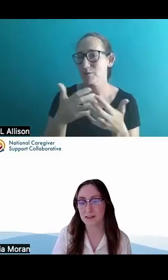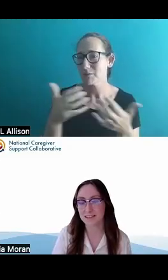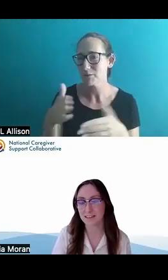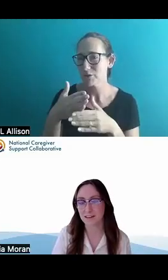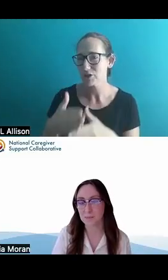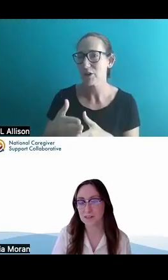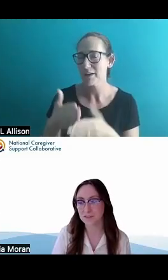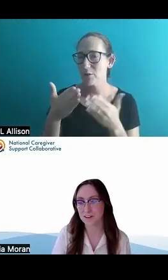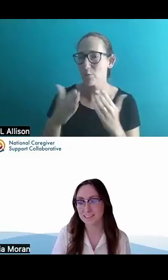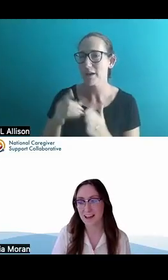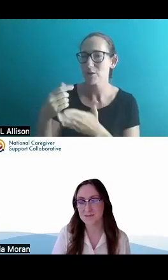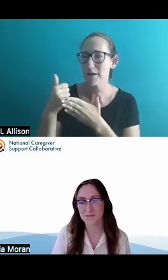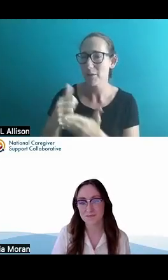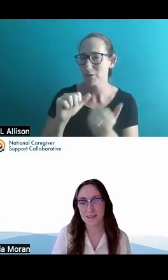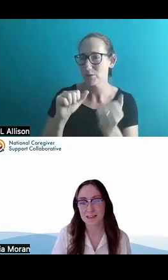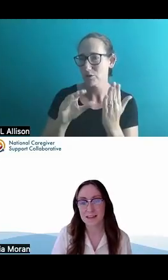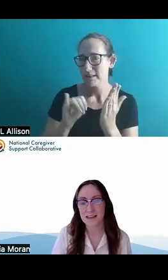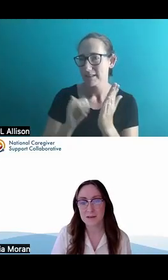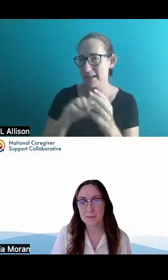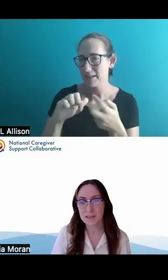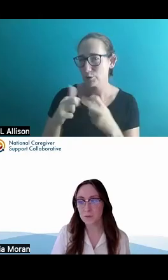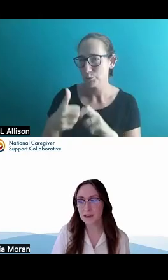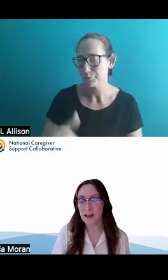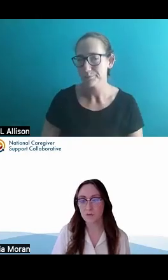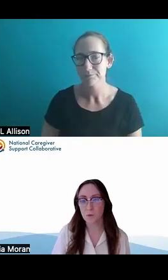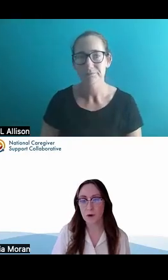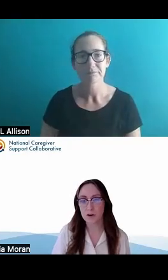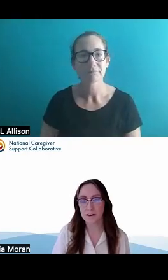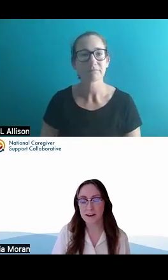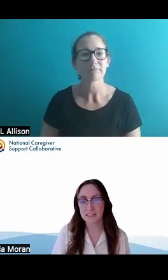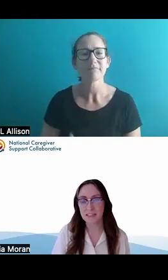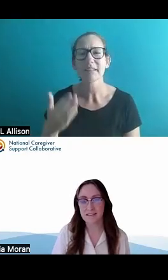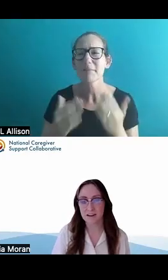ways that you're helping to address that. And maybe, if we could have one more grantee share